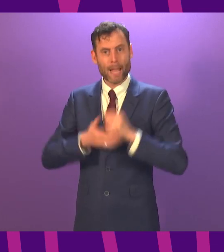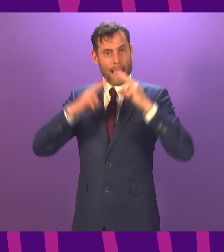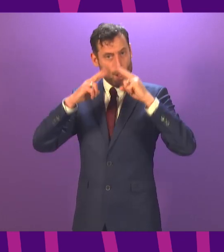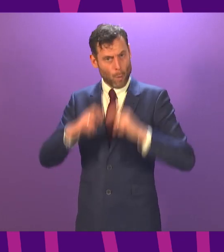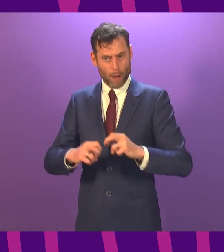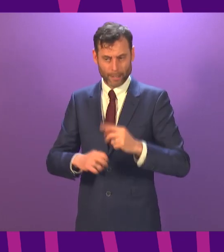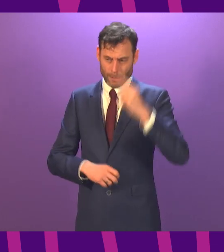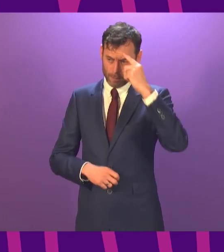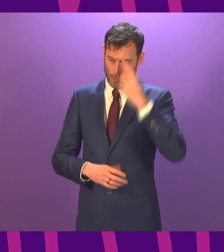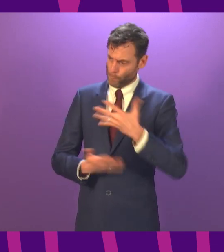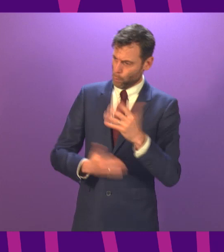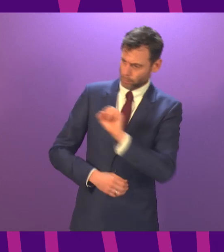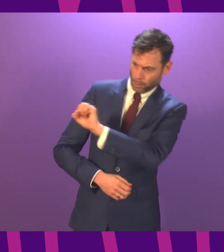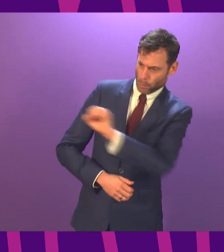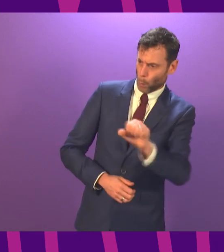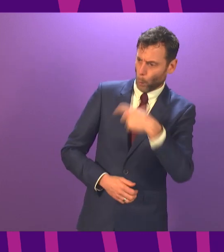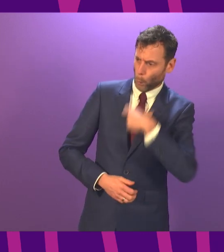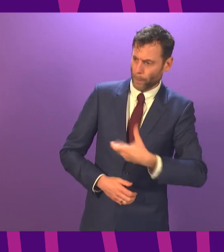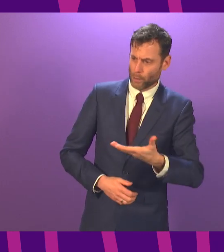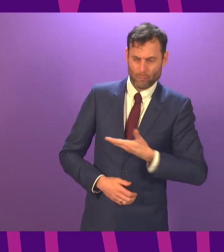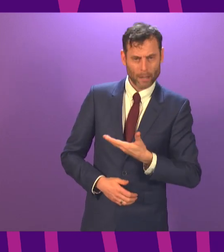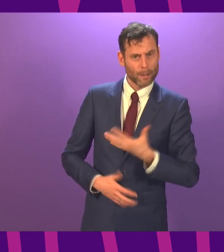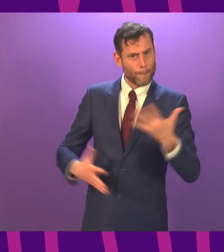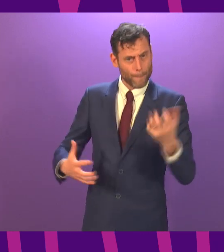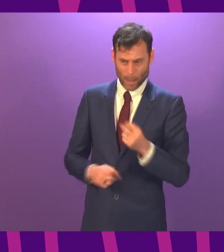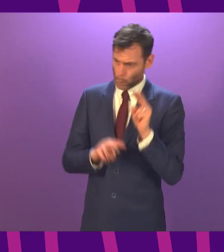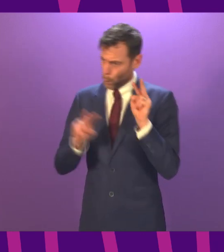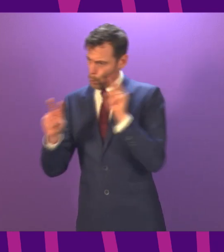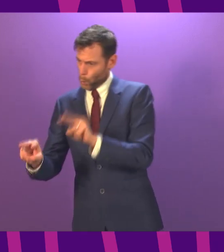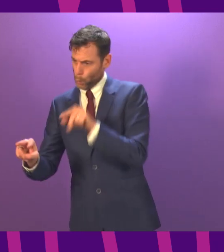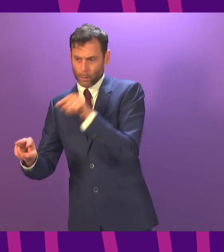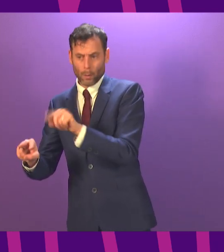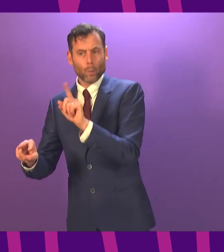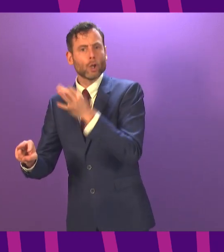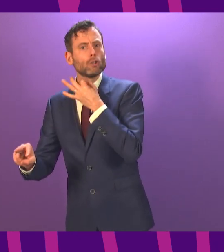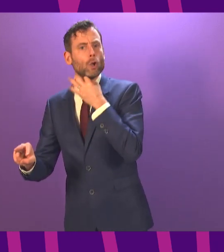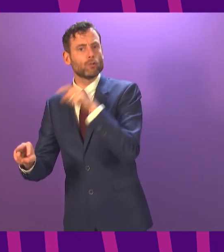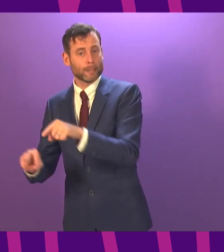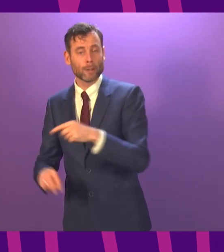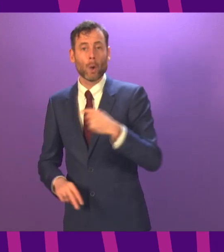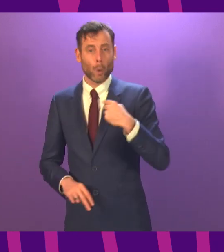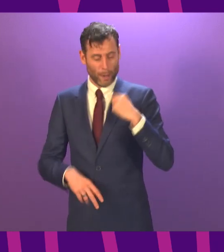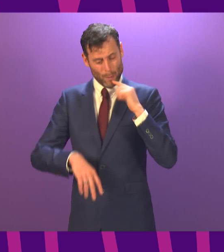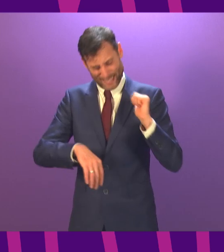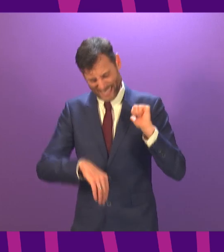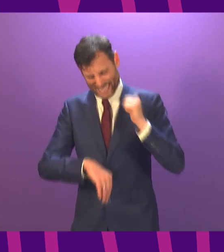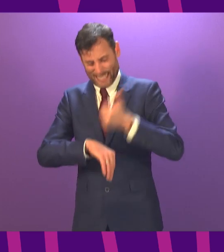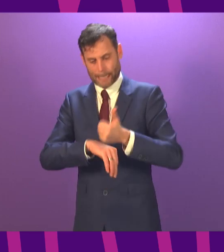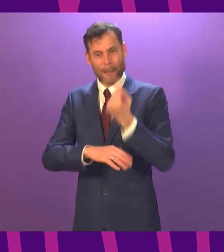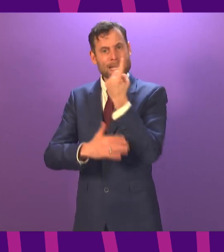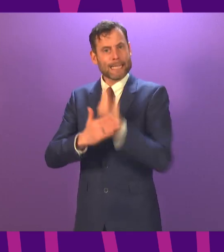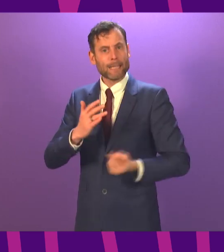rights at its heart. We will pursue the implementation plans for a public inquiry as quickly as is